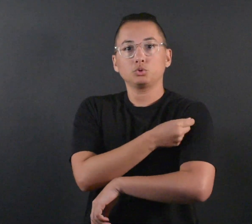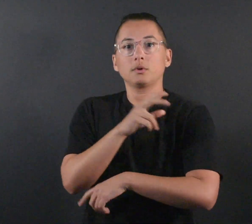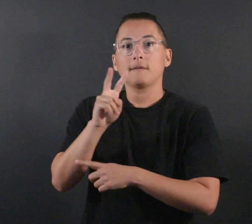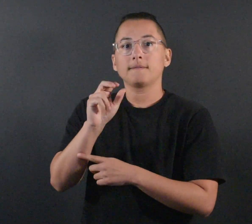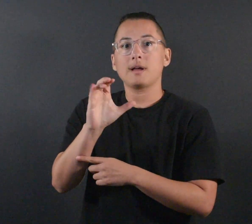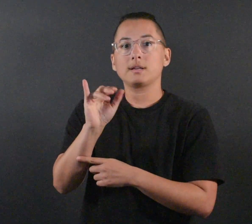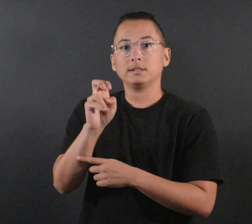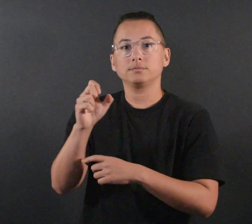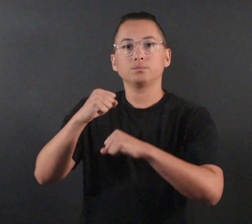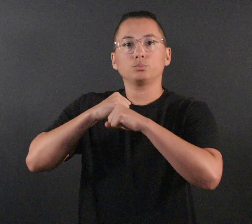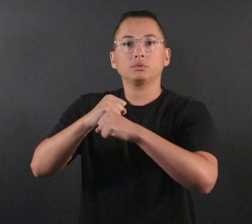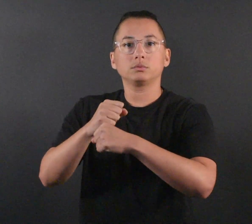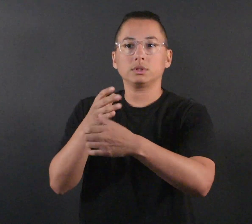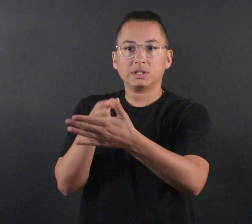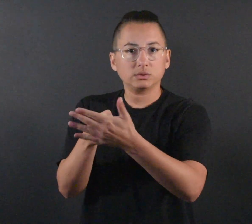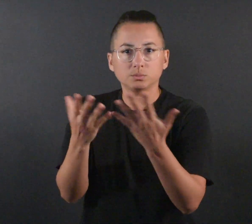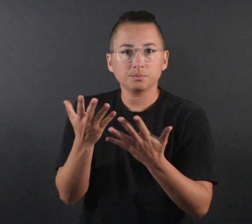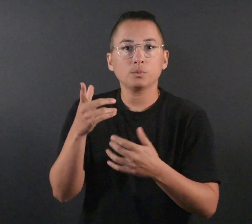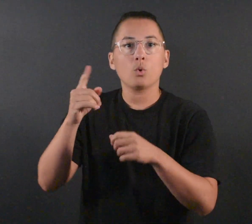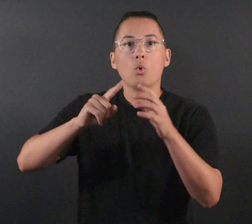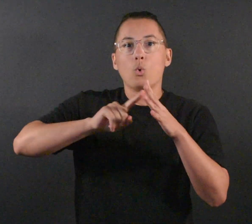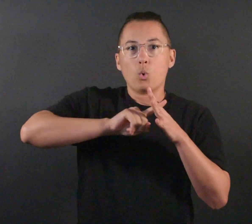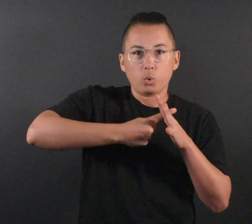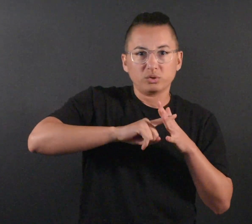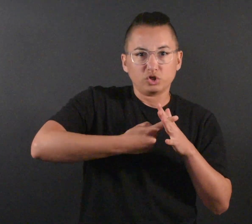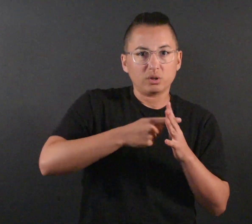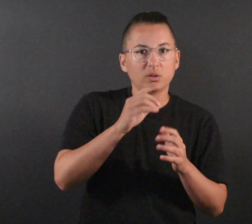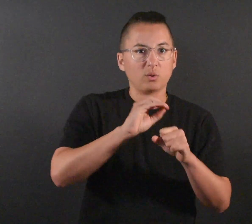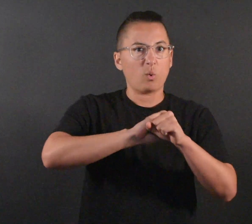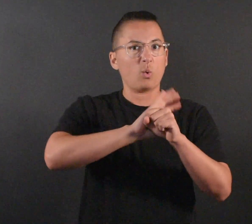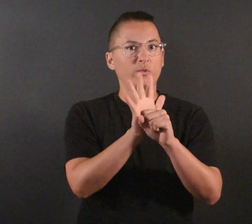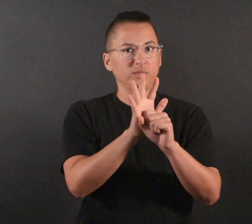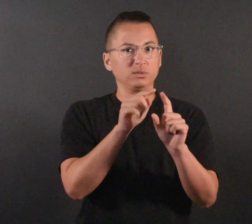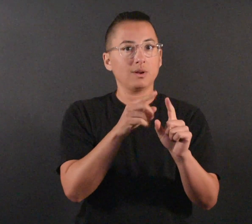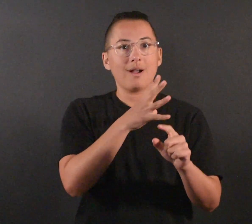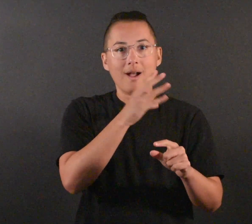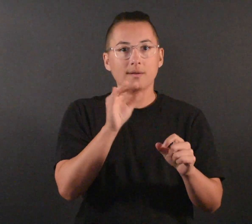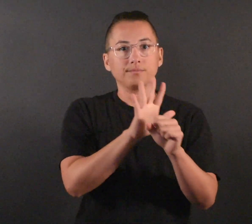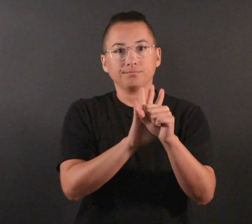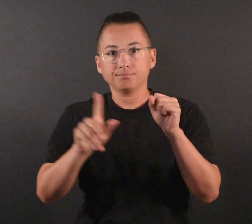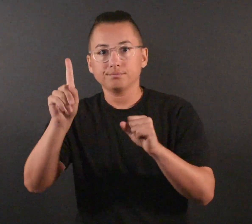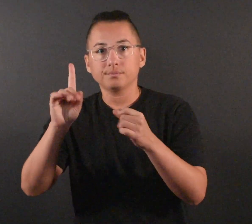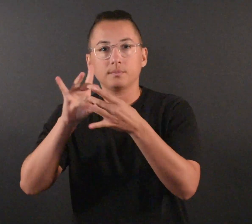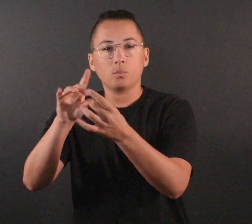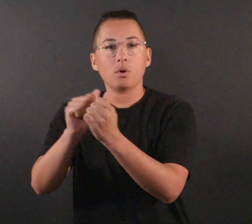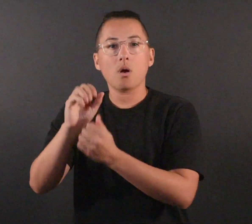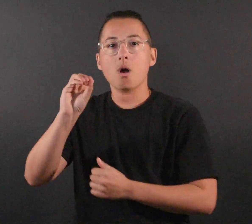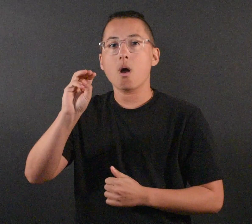against the original strain of COVID-19 and the Omicron variants currently circulating